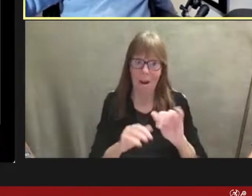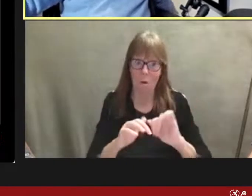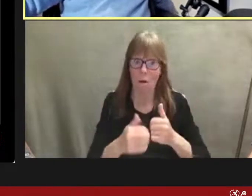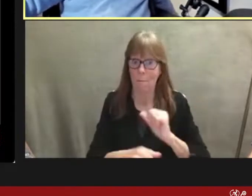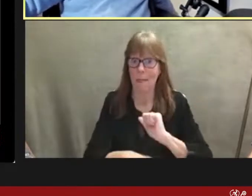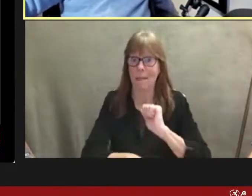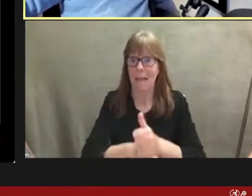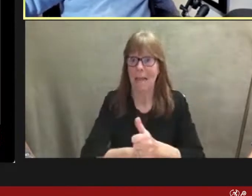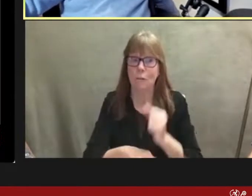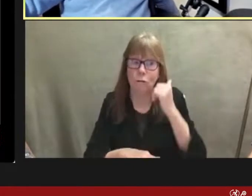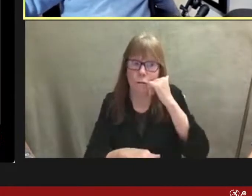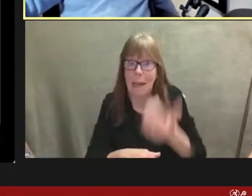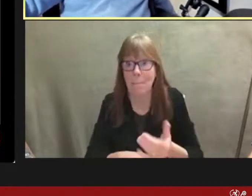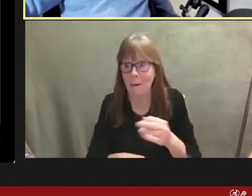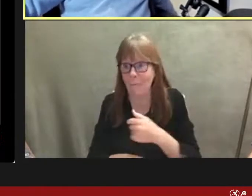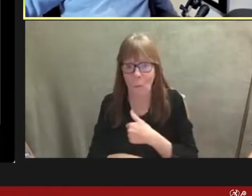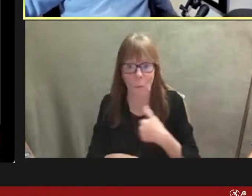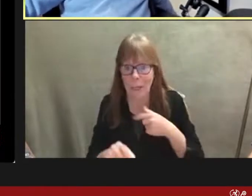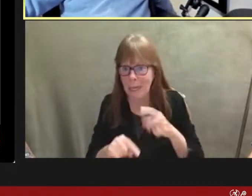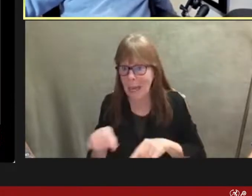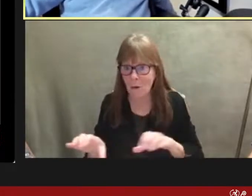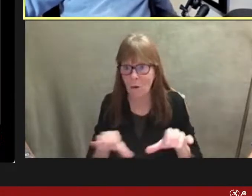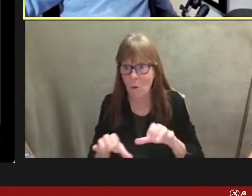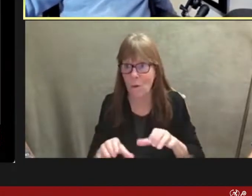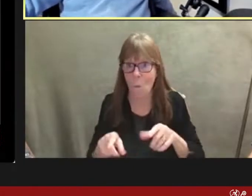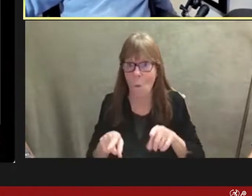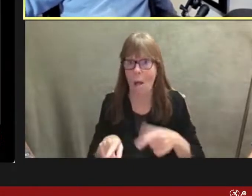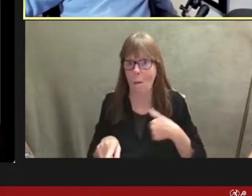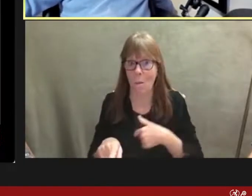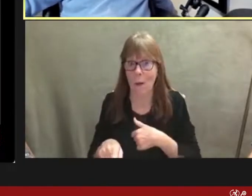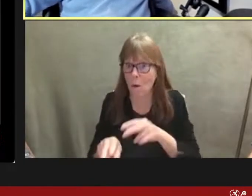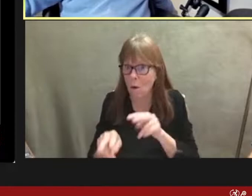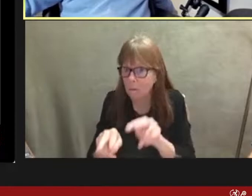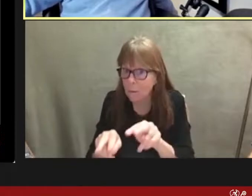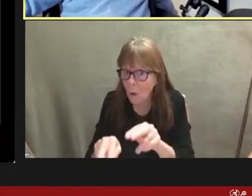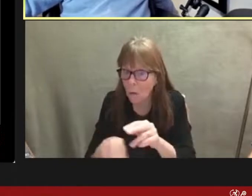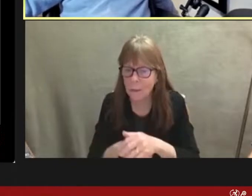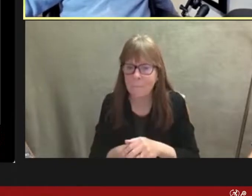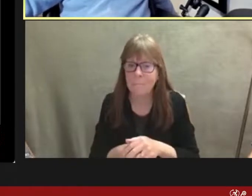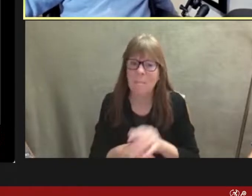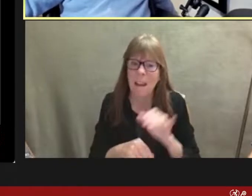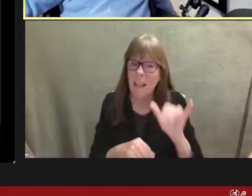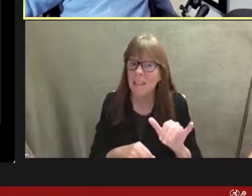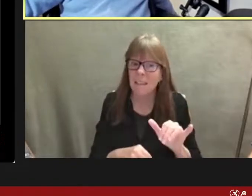on us if we can't do it on our watch. Applicable to undergraduate and graduate healthcare